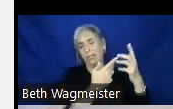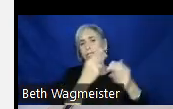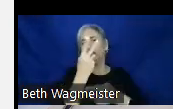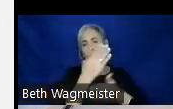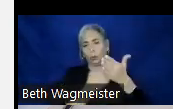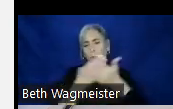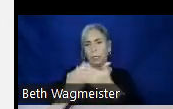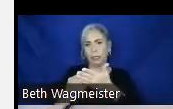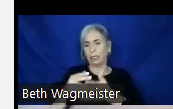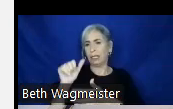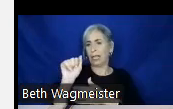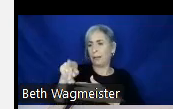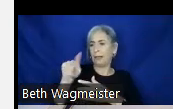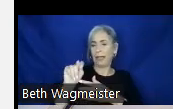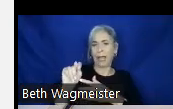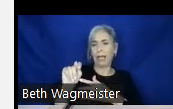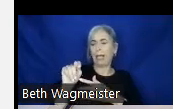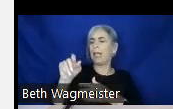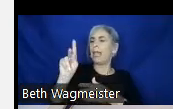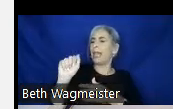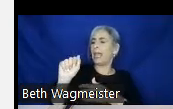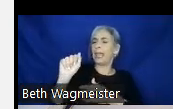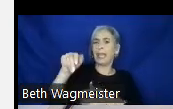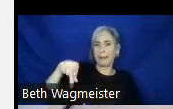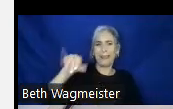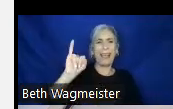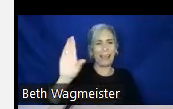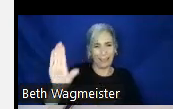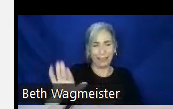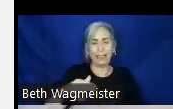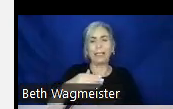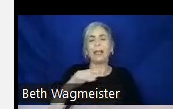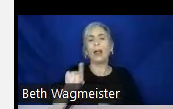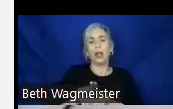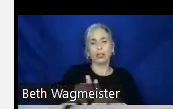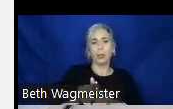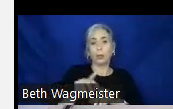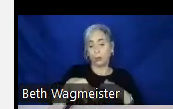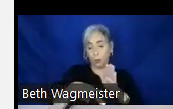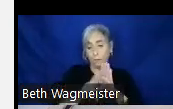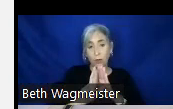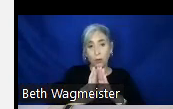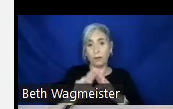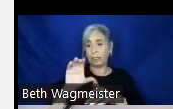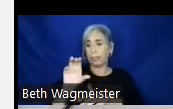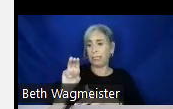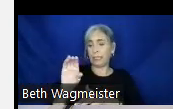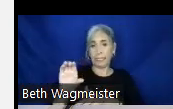have APIs that talk in between. What we have done is a review of the CMS part of this. So